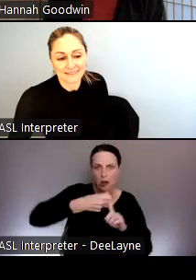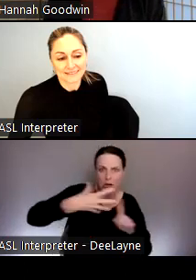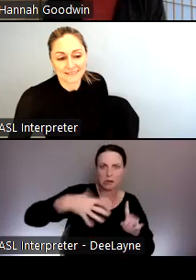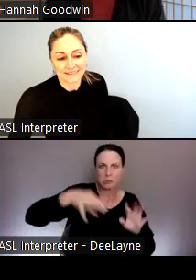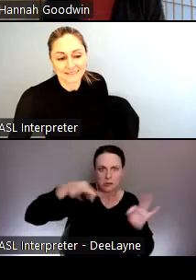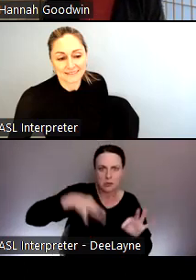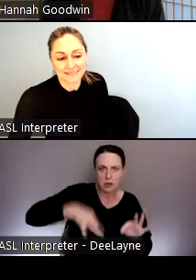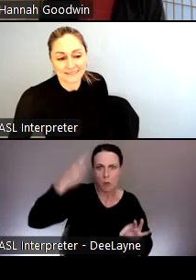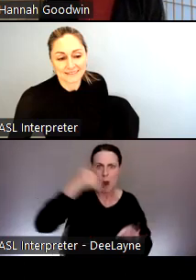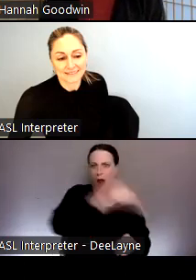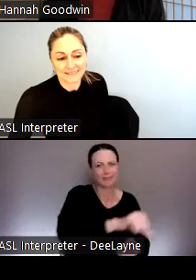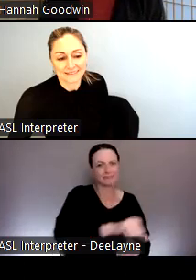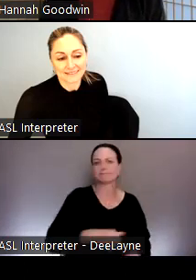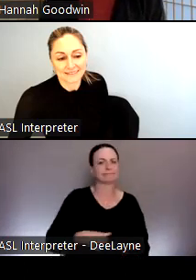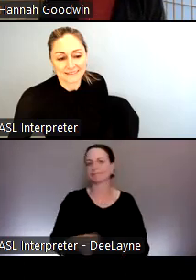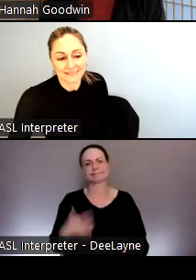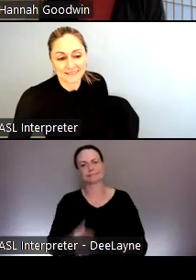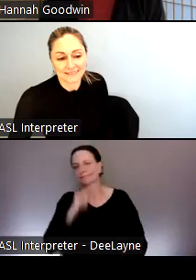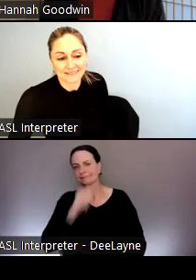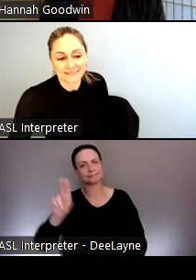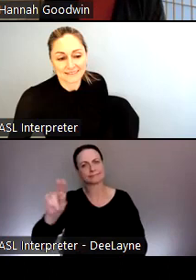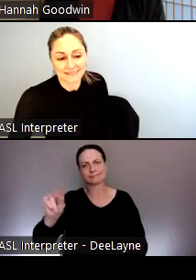why each proposal was not accepted.